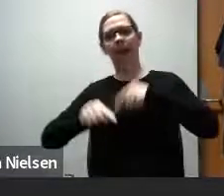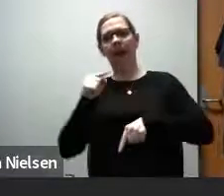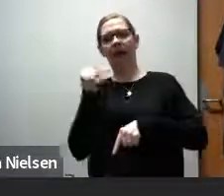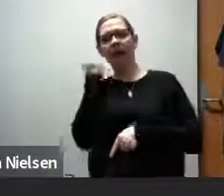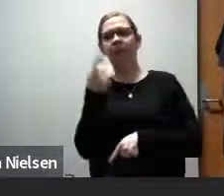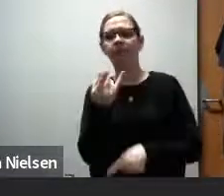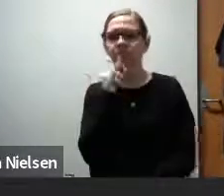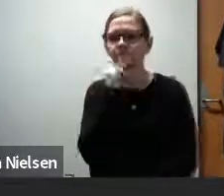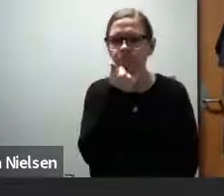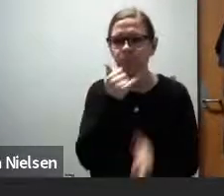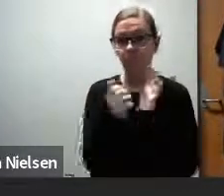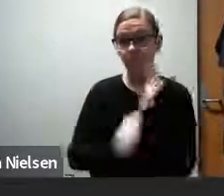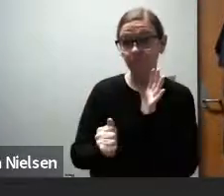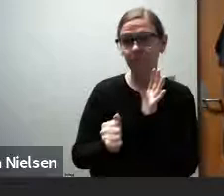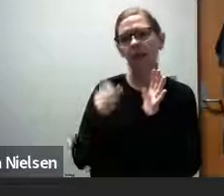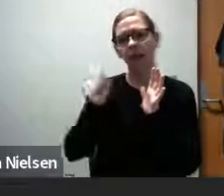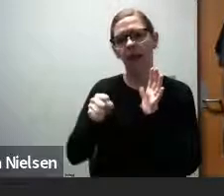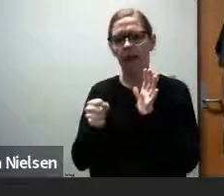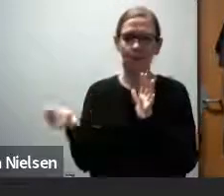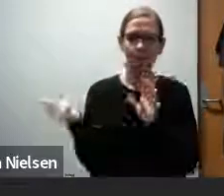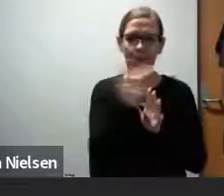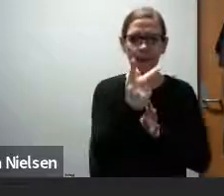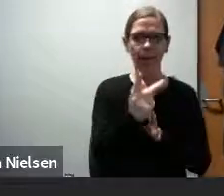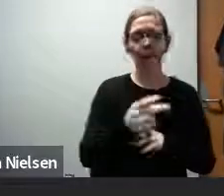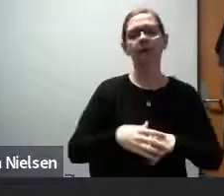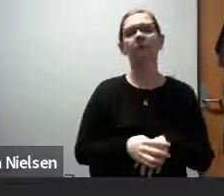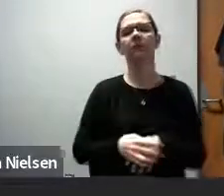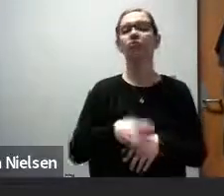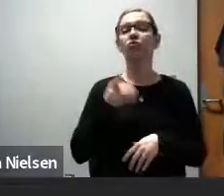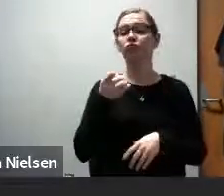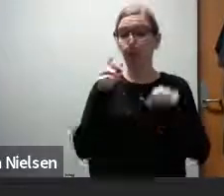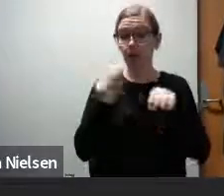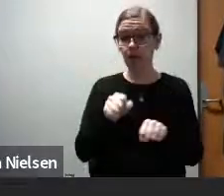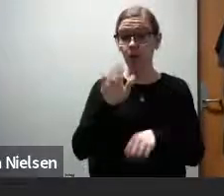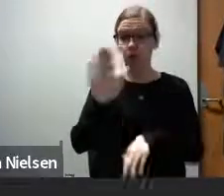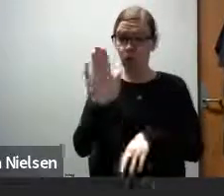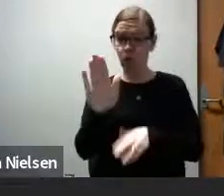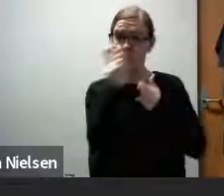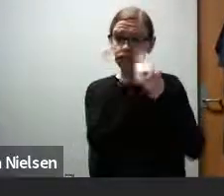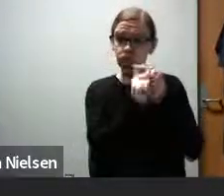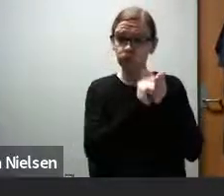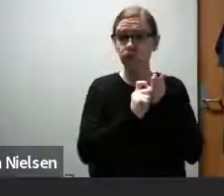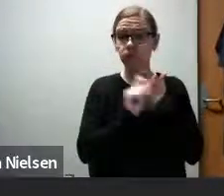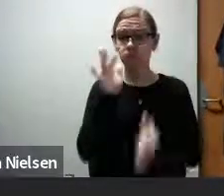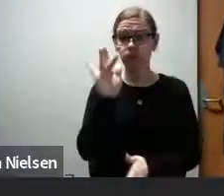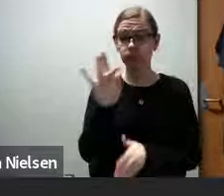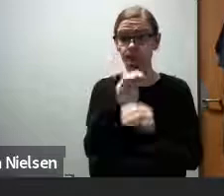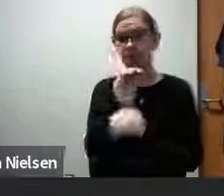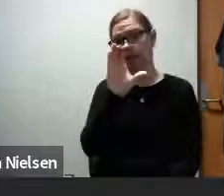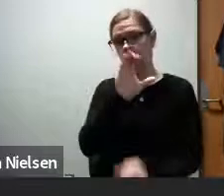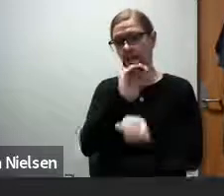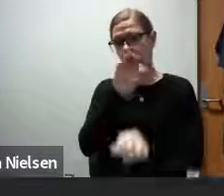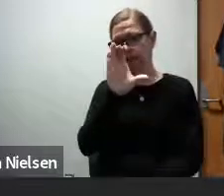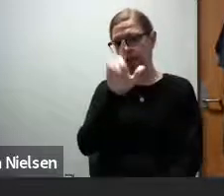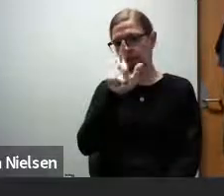You can clear off all of your drawings, you can clear off all of the participants drawings or you can just clear all everything all together and then of course you can say